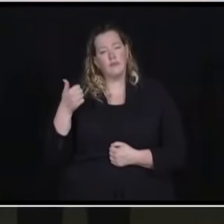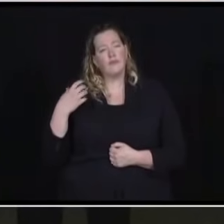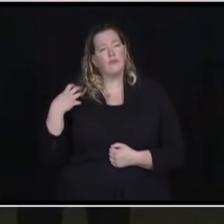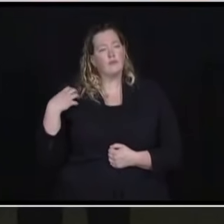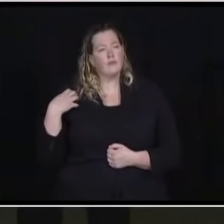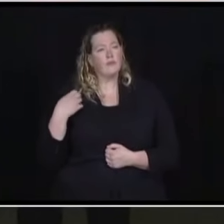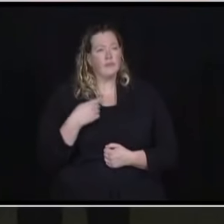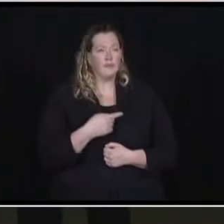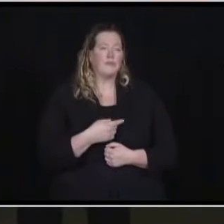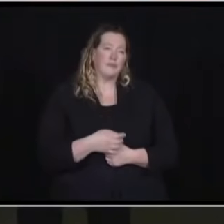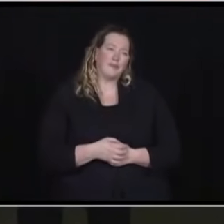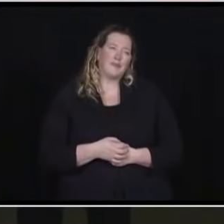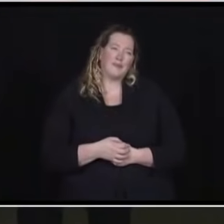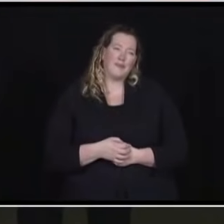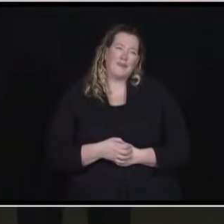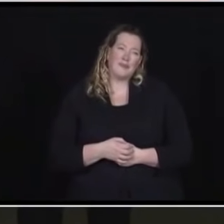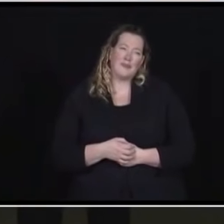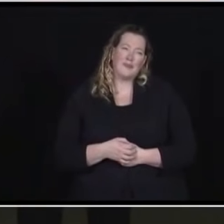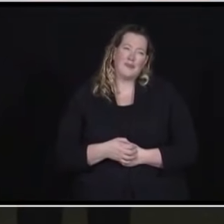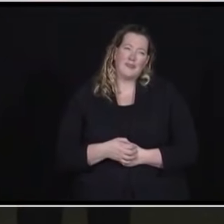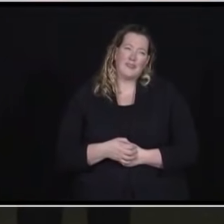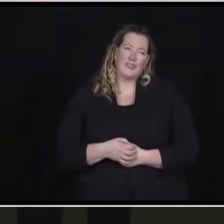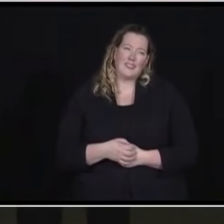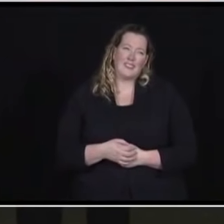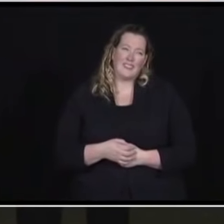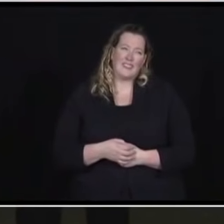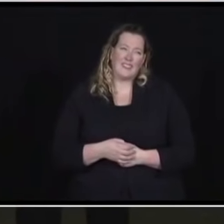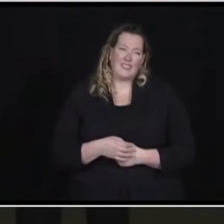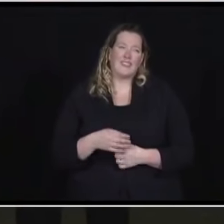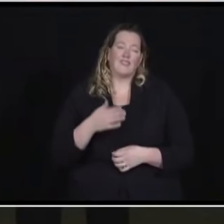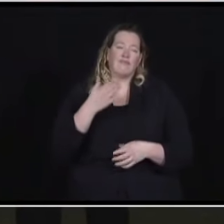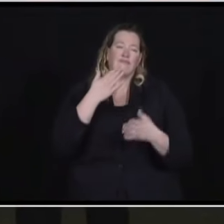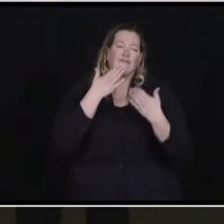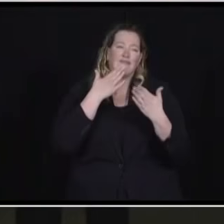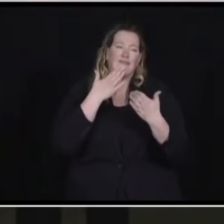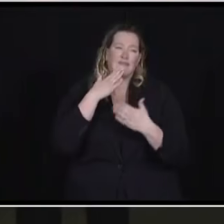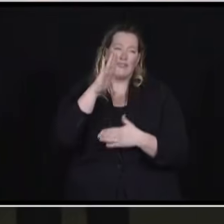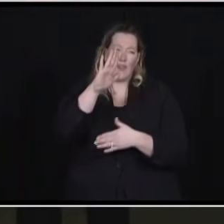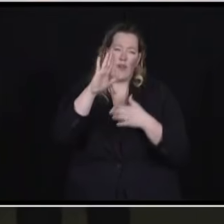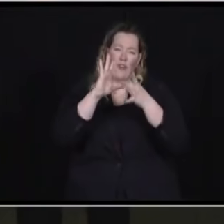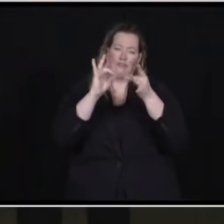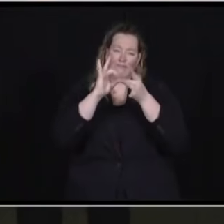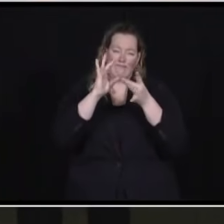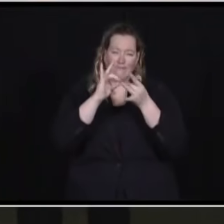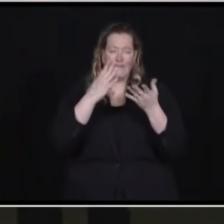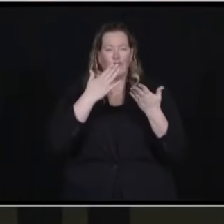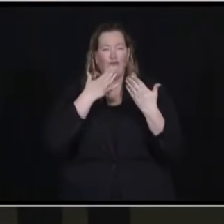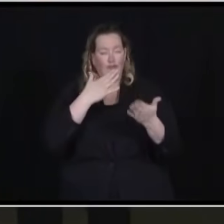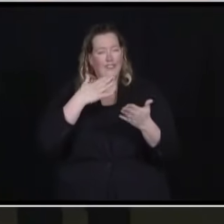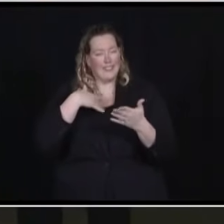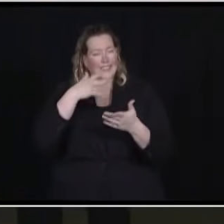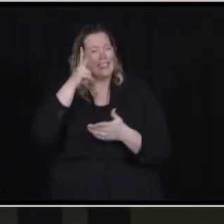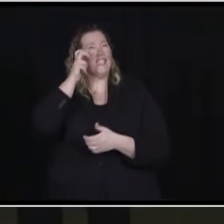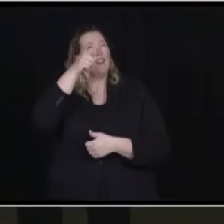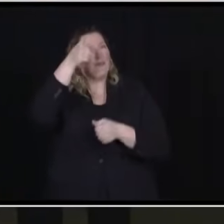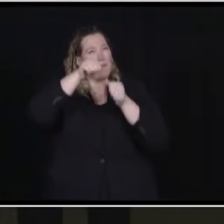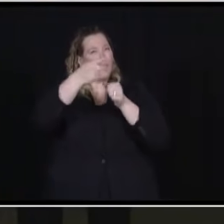again, I am not driving a car, last time I worked very closely with Maj. Gen.